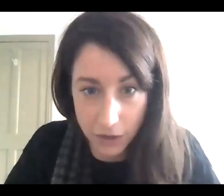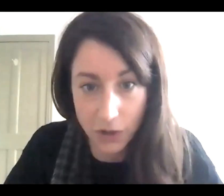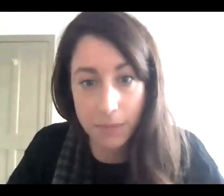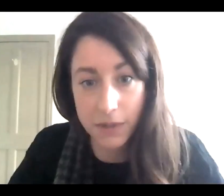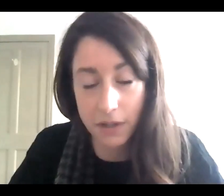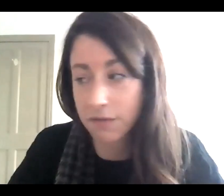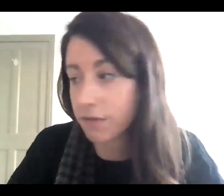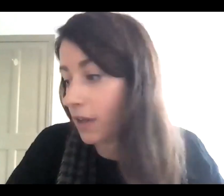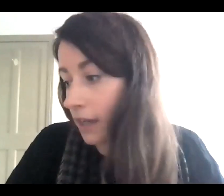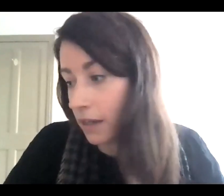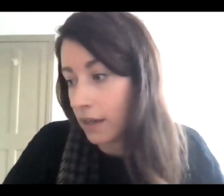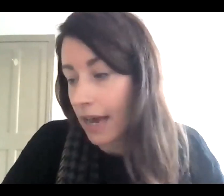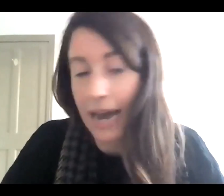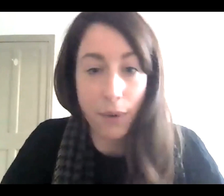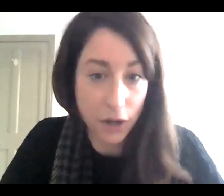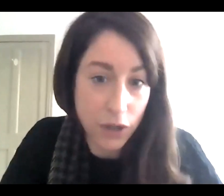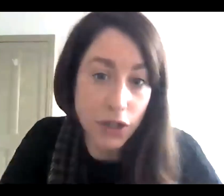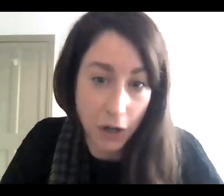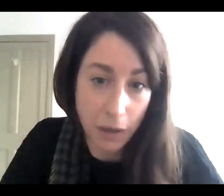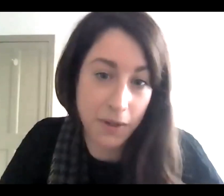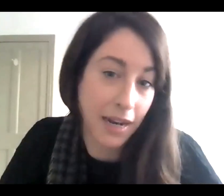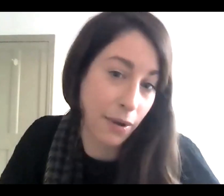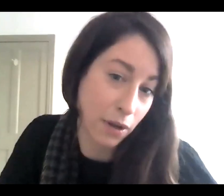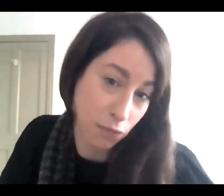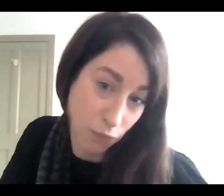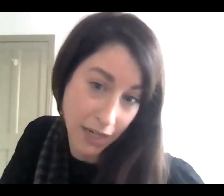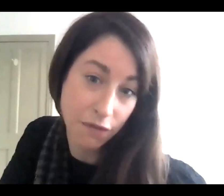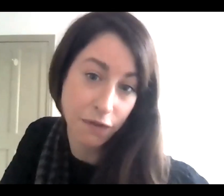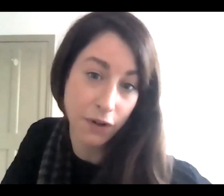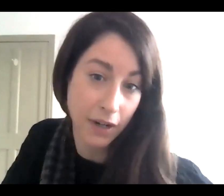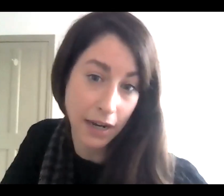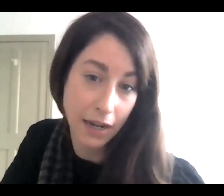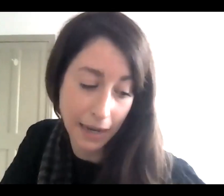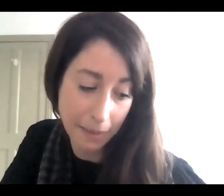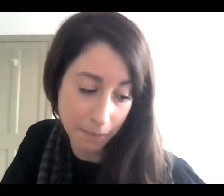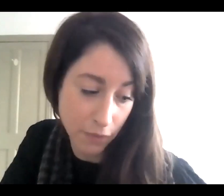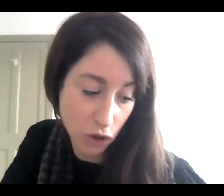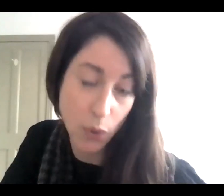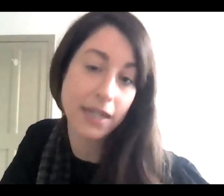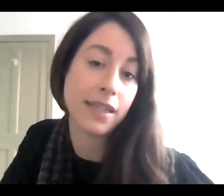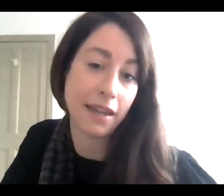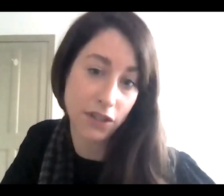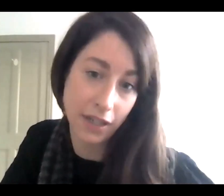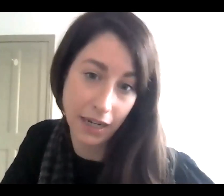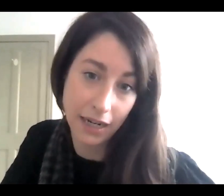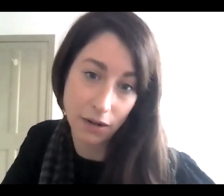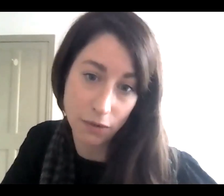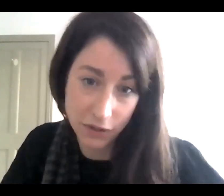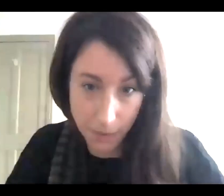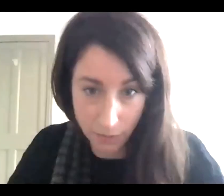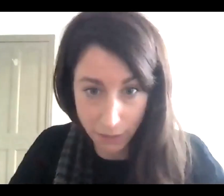in terms of how I could interpret it and how I could read it for 2017 and also be really